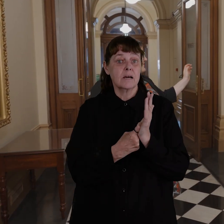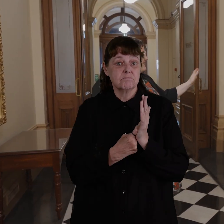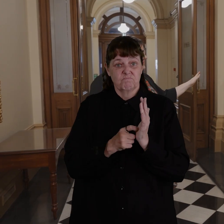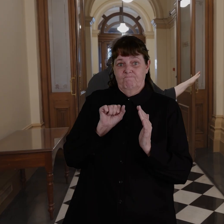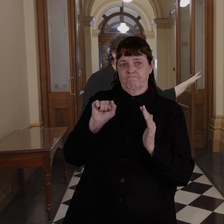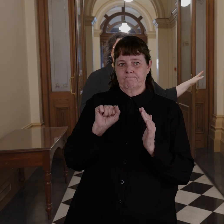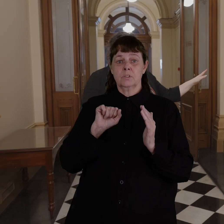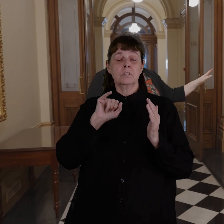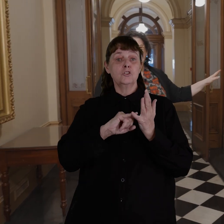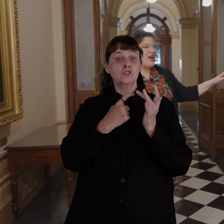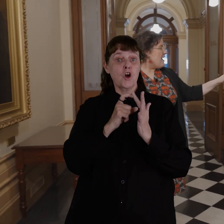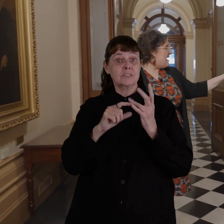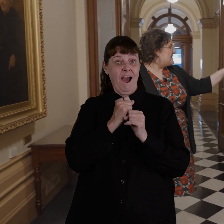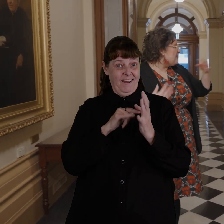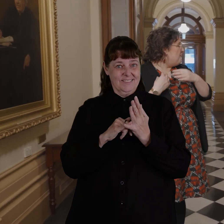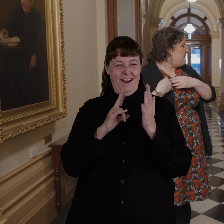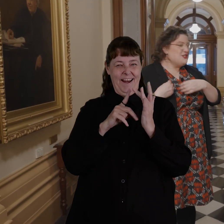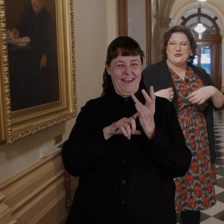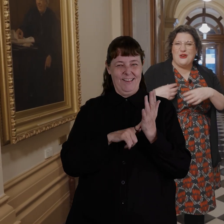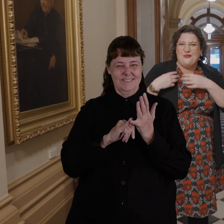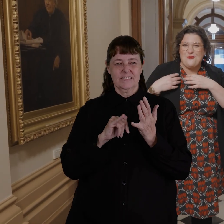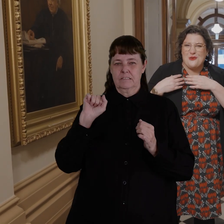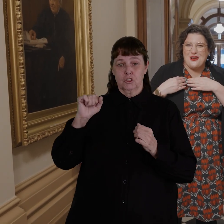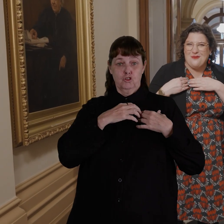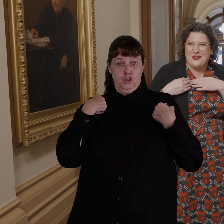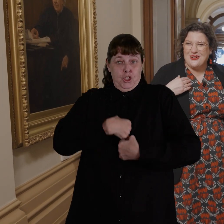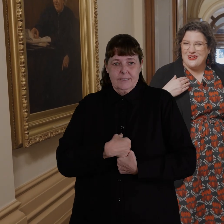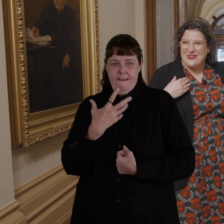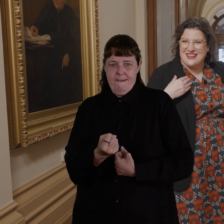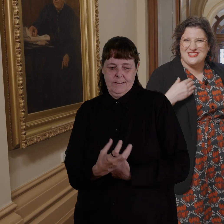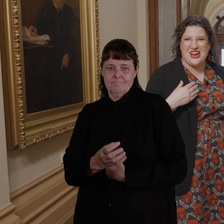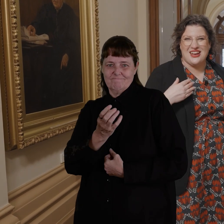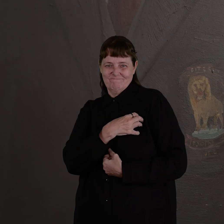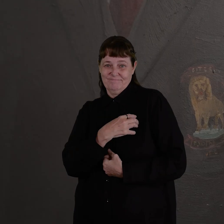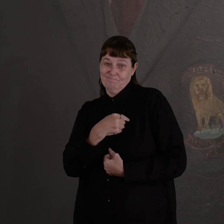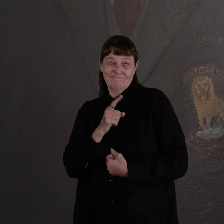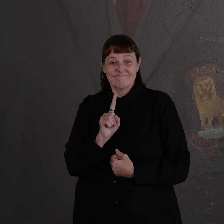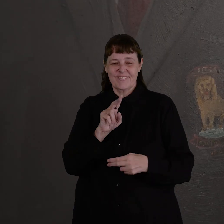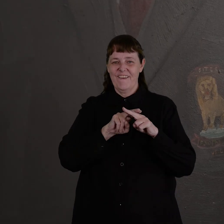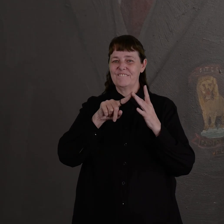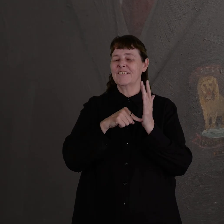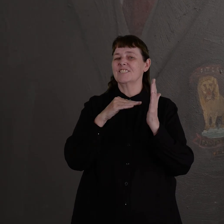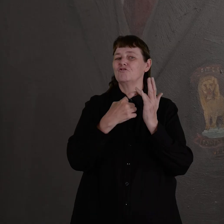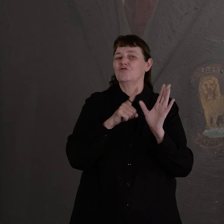Sir Douglas Nicholls has the Fitzroy Football Club logo on his jacket, and many football